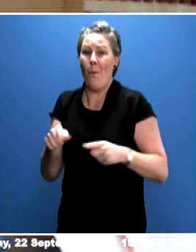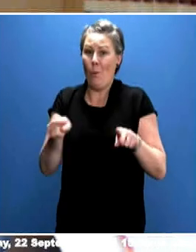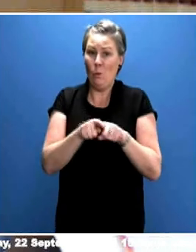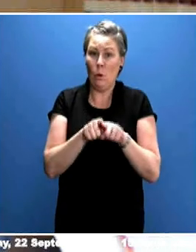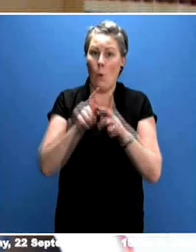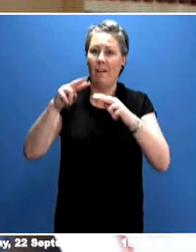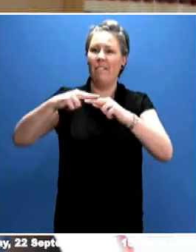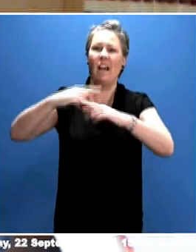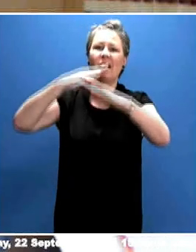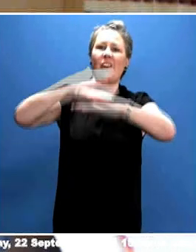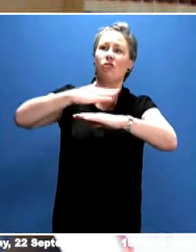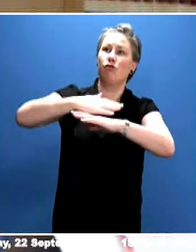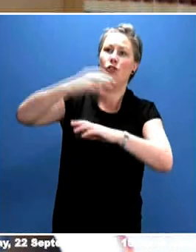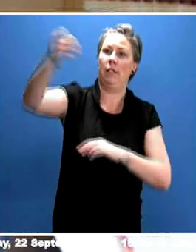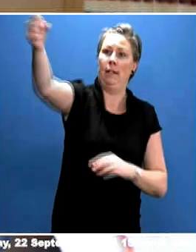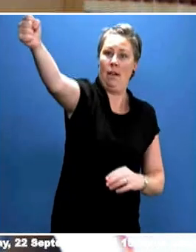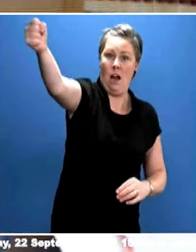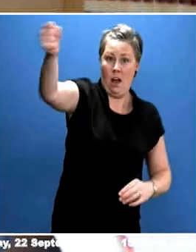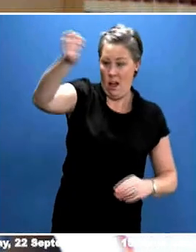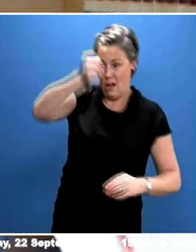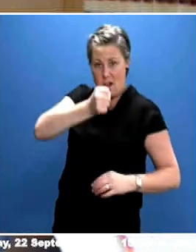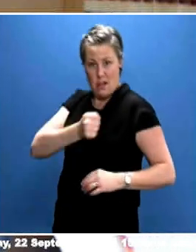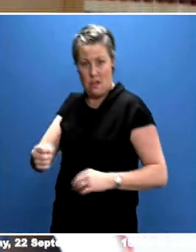expertise is really important about whether this is in the best interests of